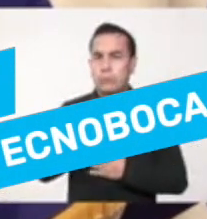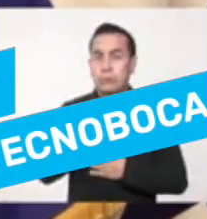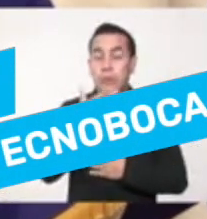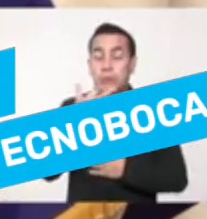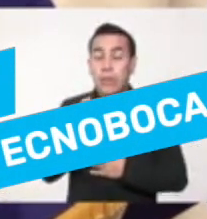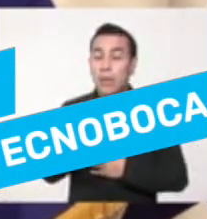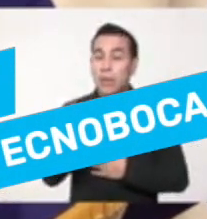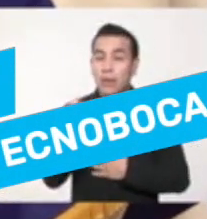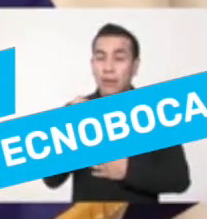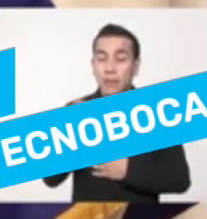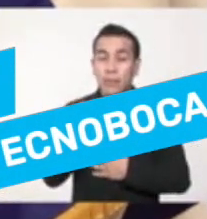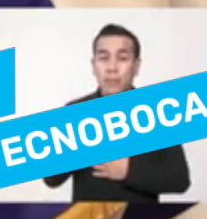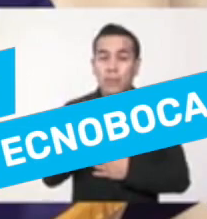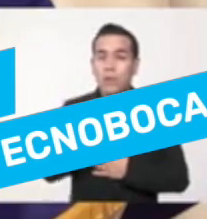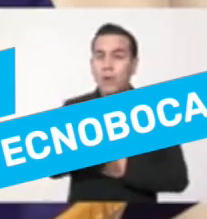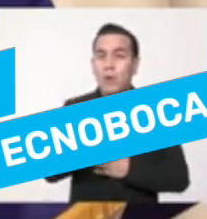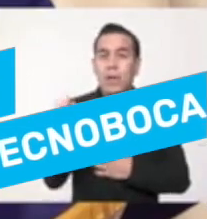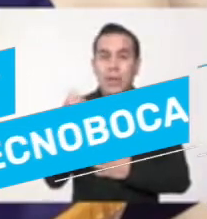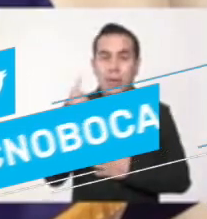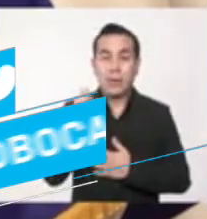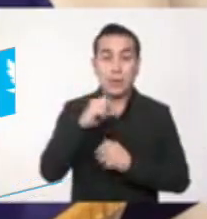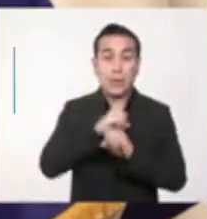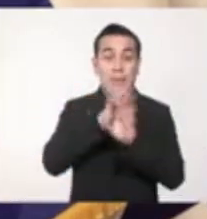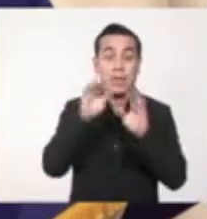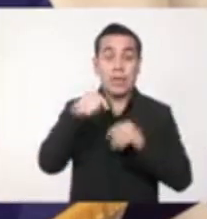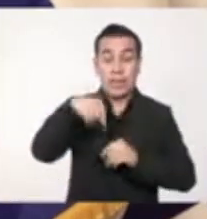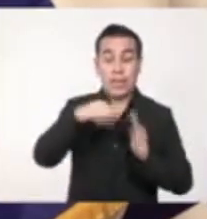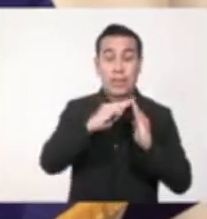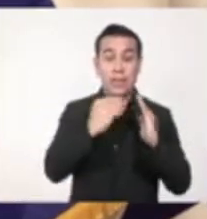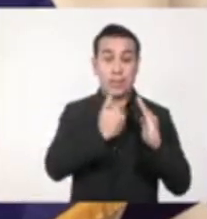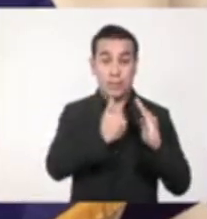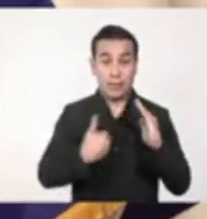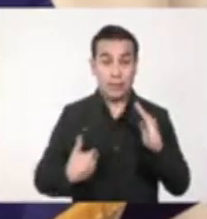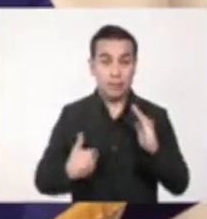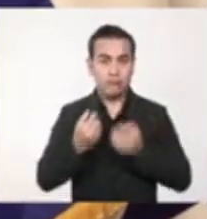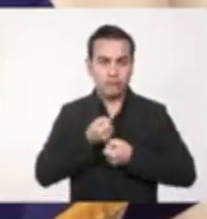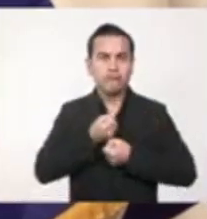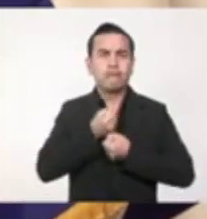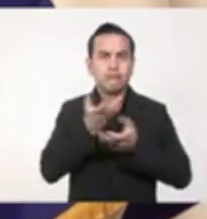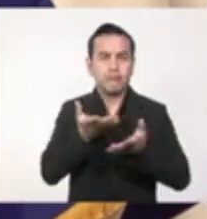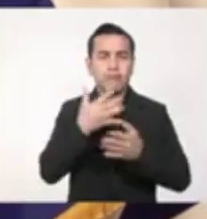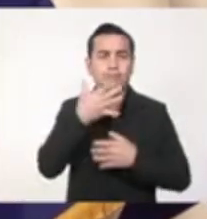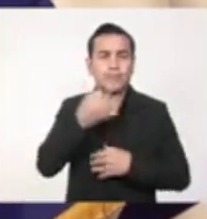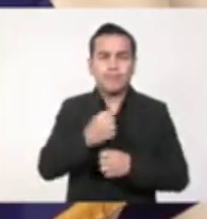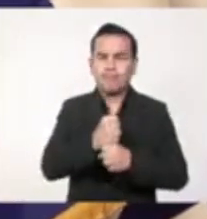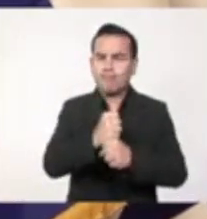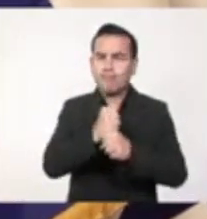hear firsthand or at least the home version presidential I'm sure you have heard others too